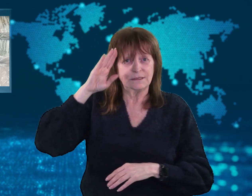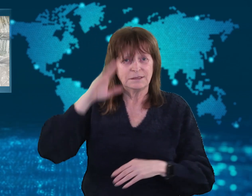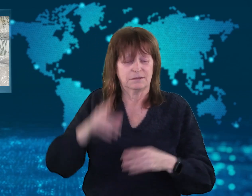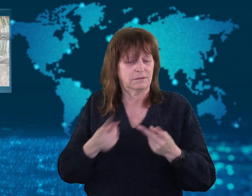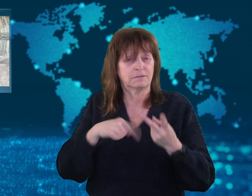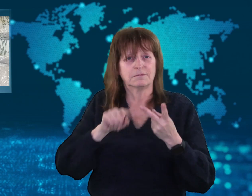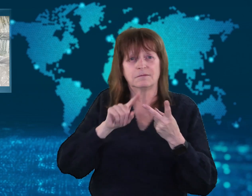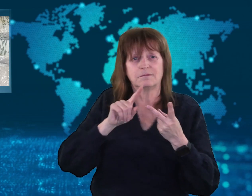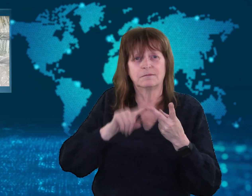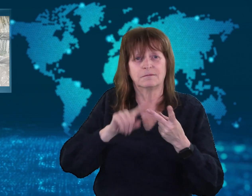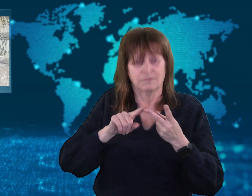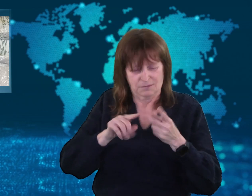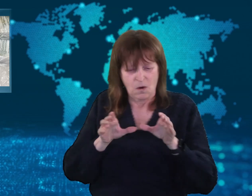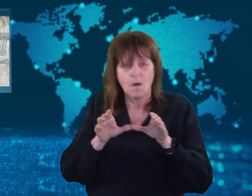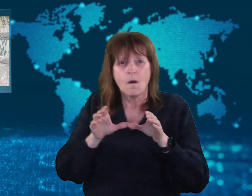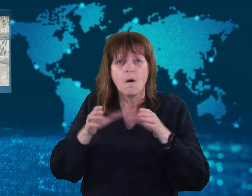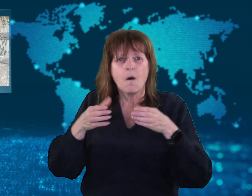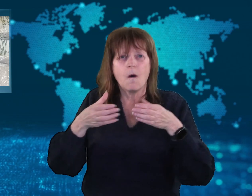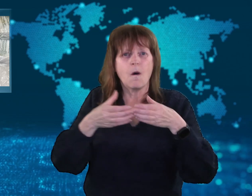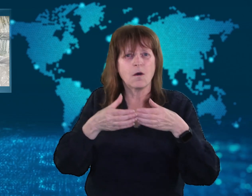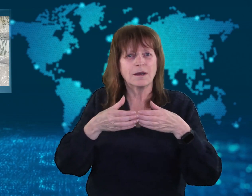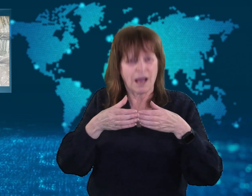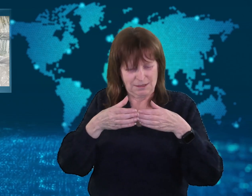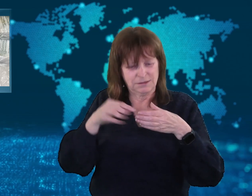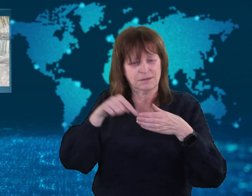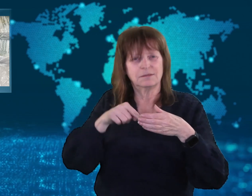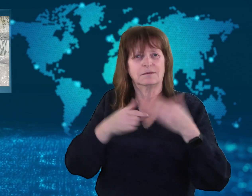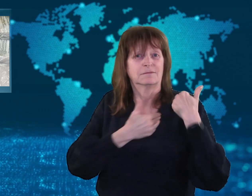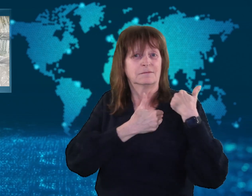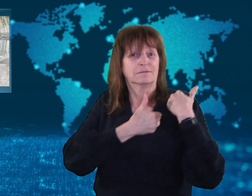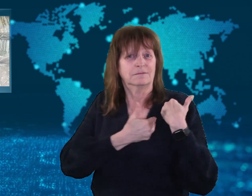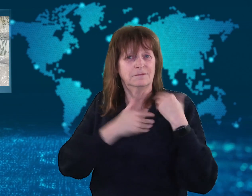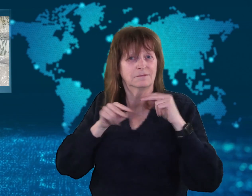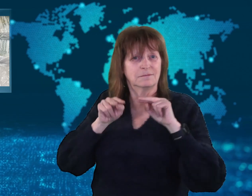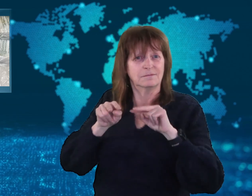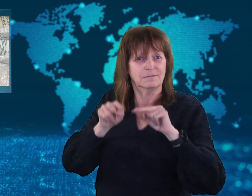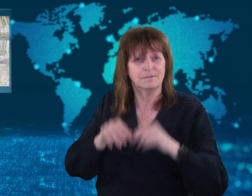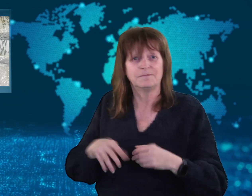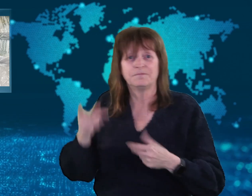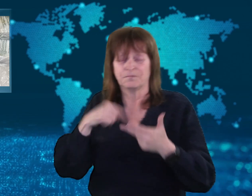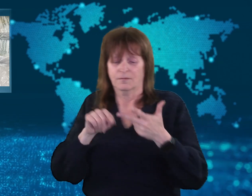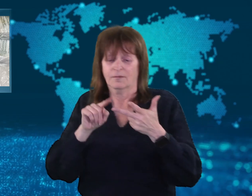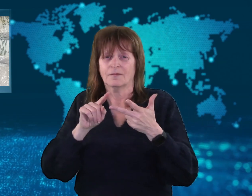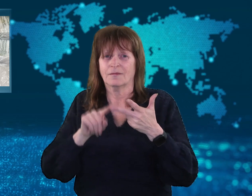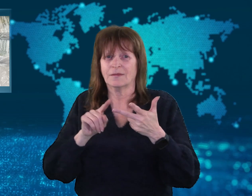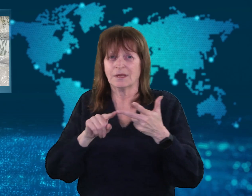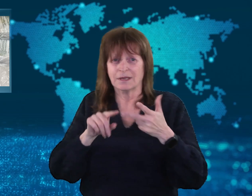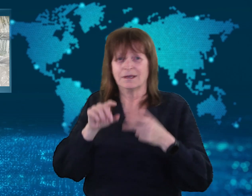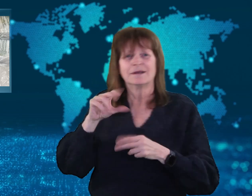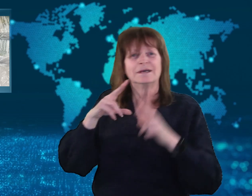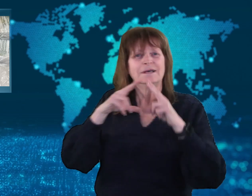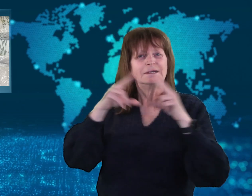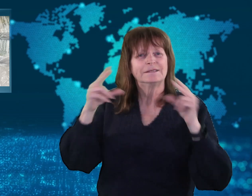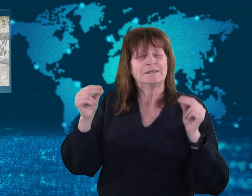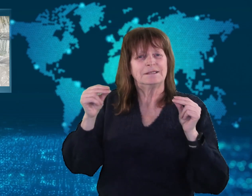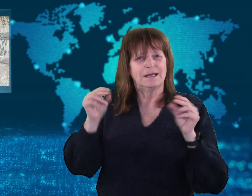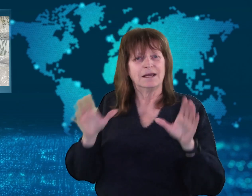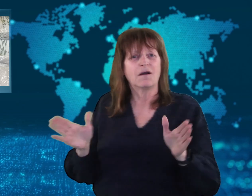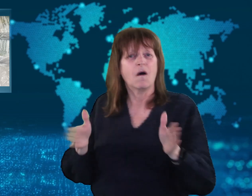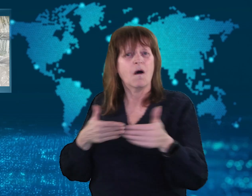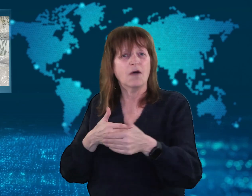and the Sydney Office of Drug Enforcement as well as other state